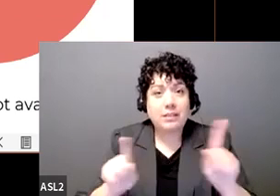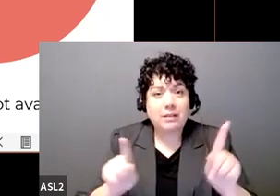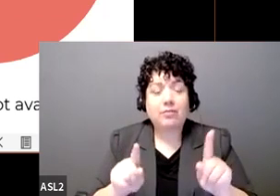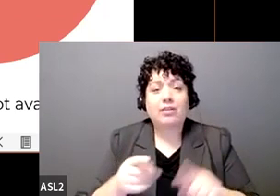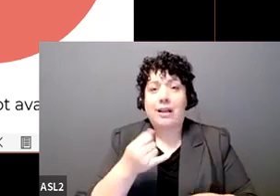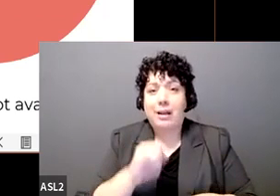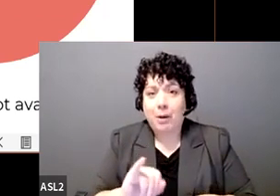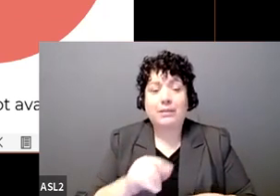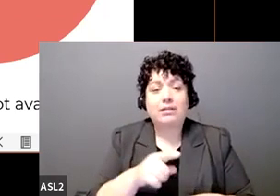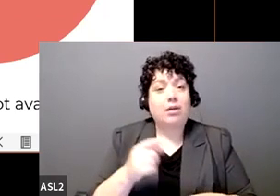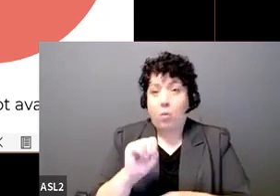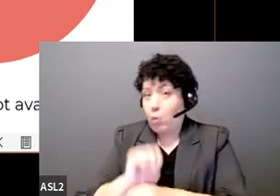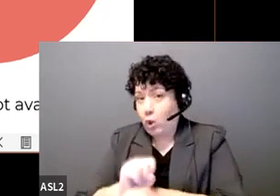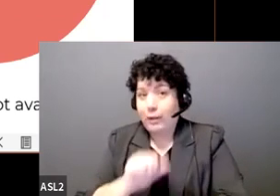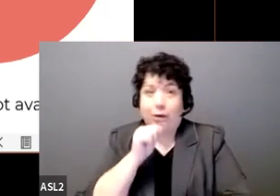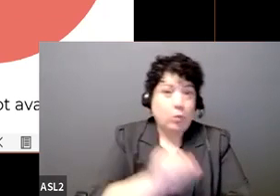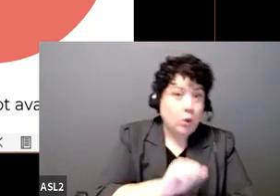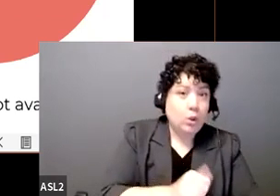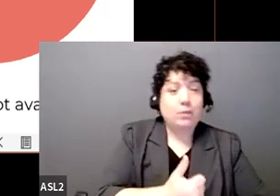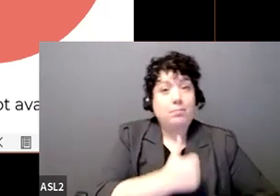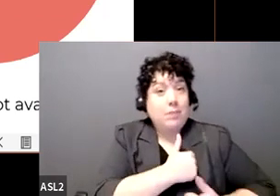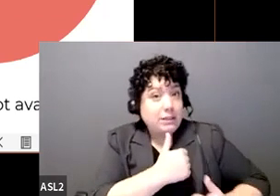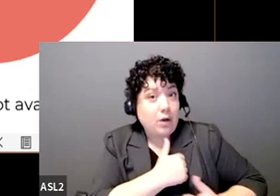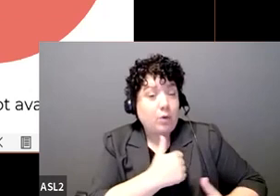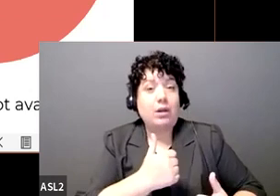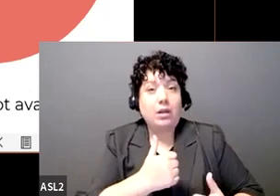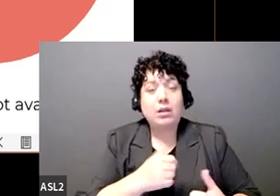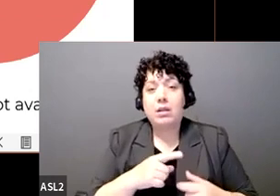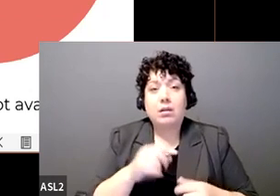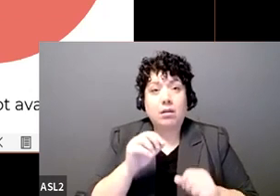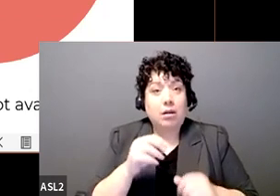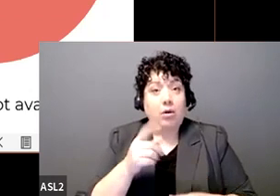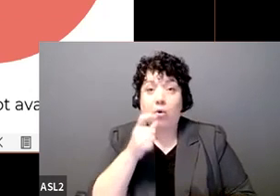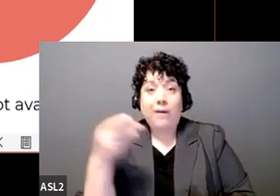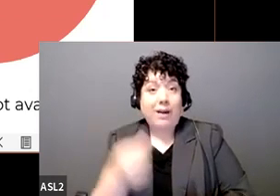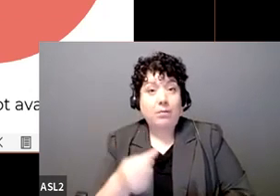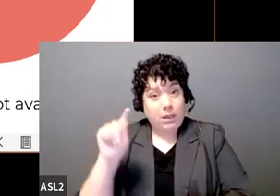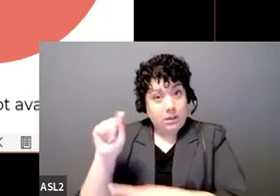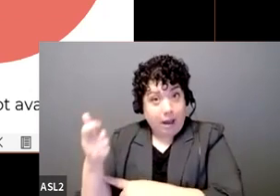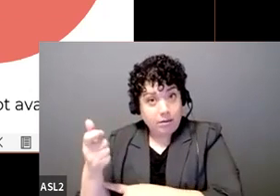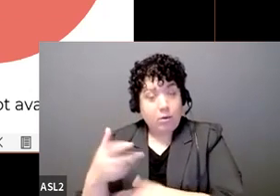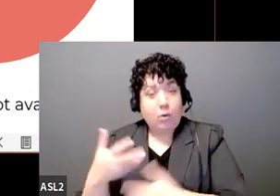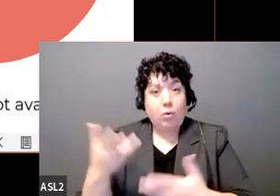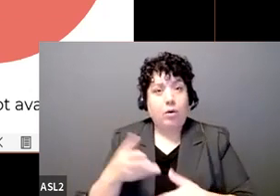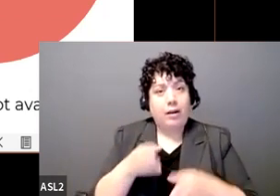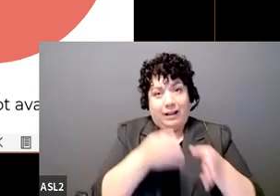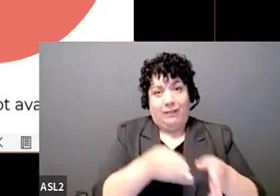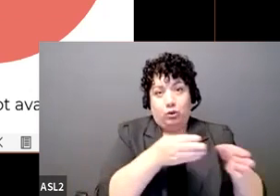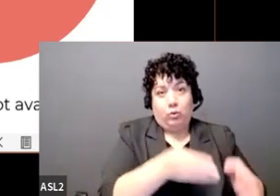work or military service and they're funded by either taxes or individual contributions